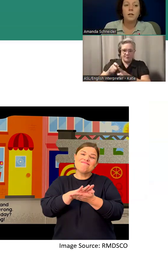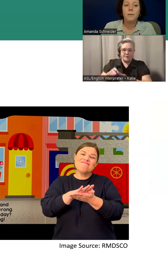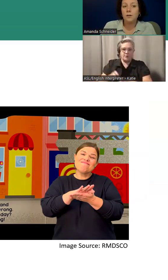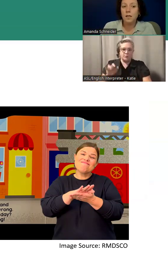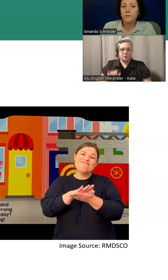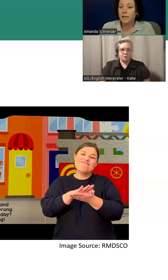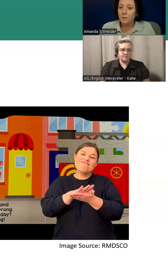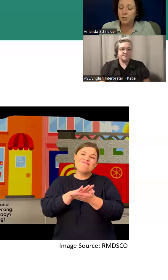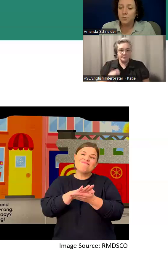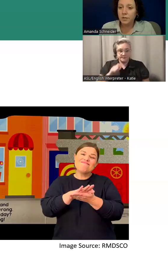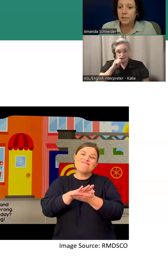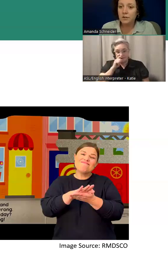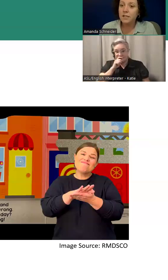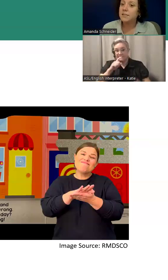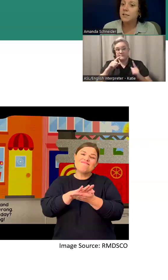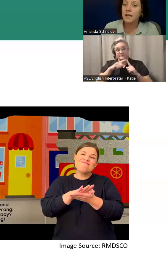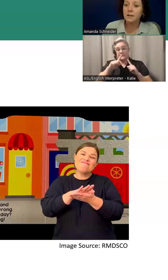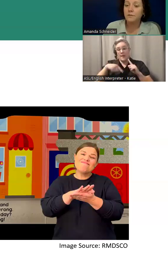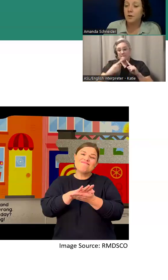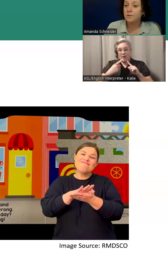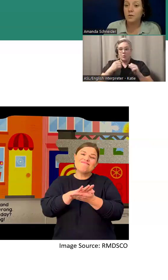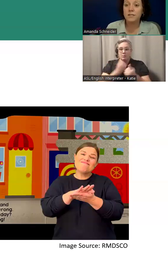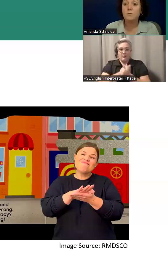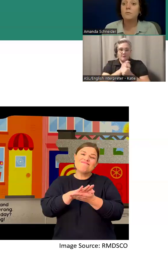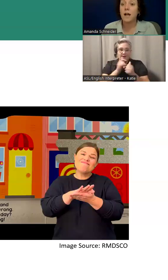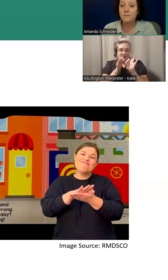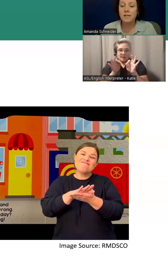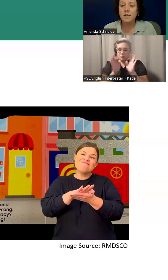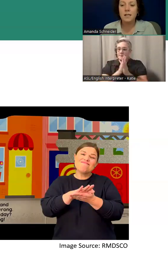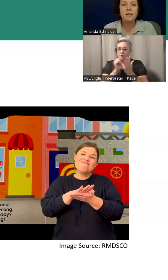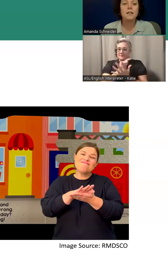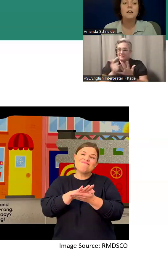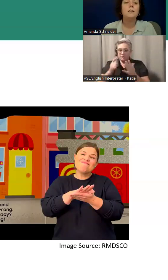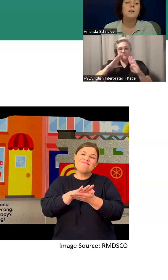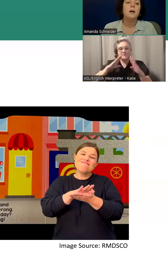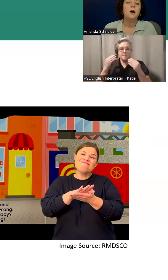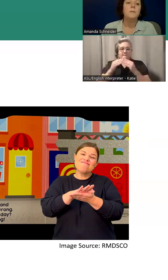So, about love and language book series, a lot of those focus on rhyming in ASL.